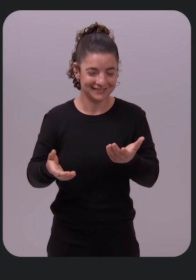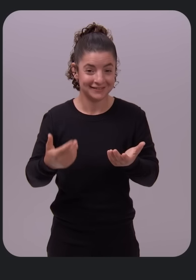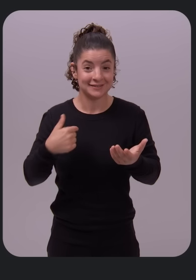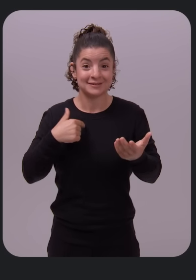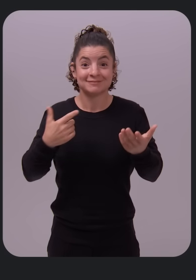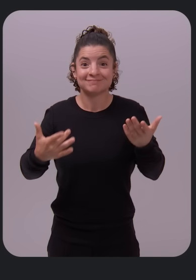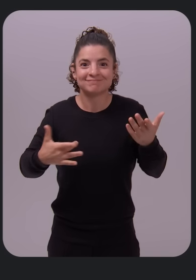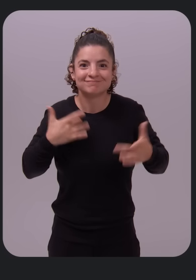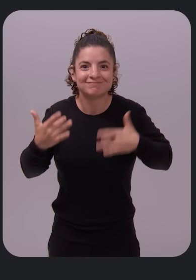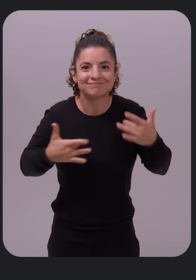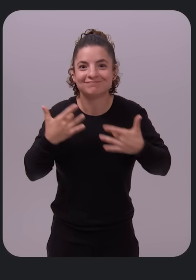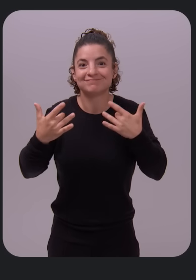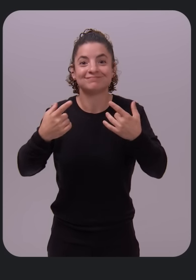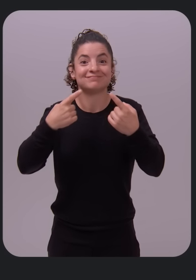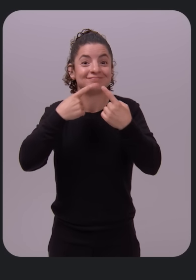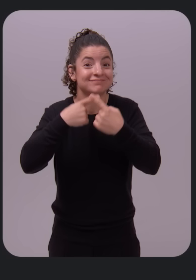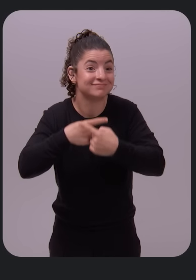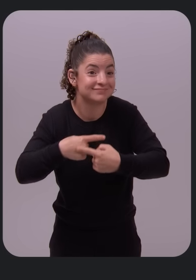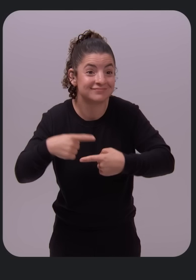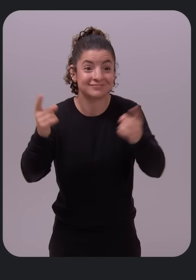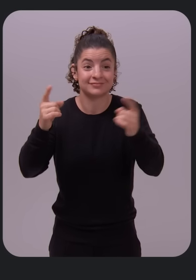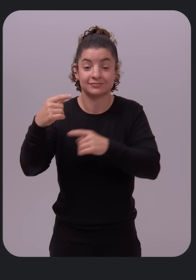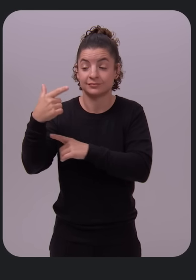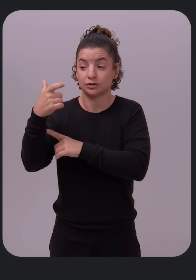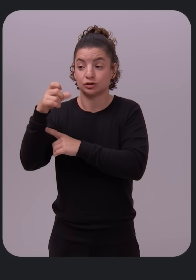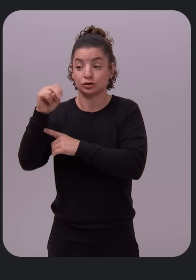That's why I'm excited to announce, today,